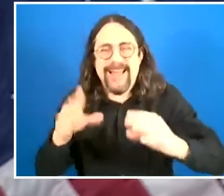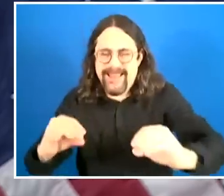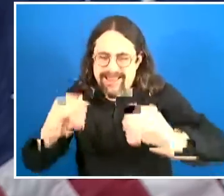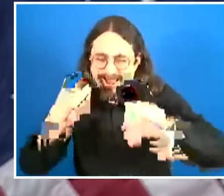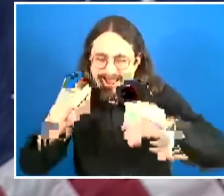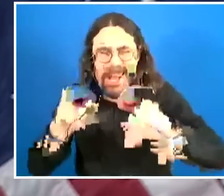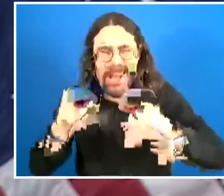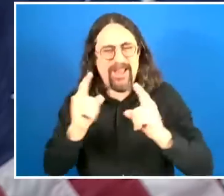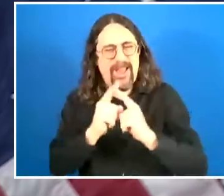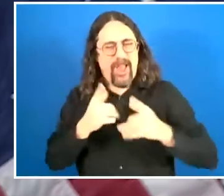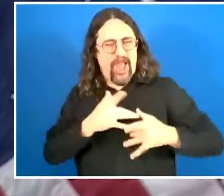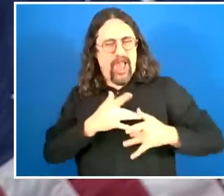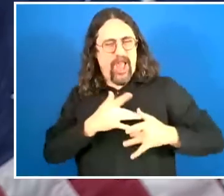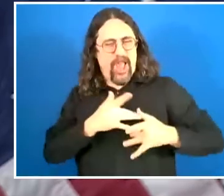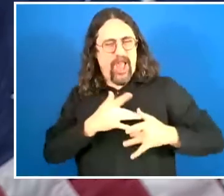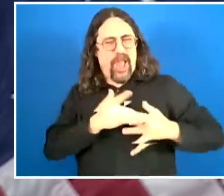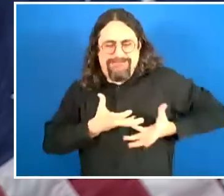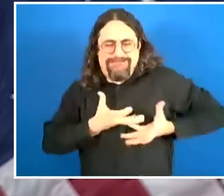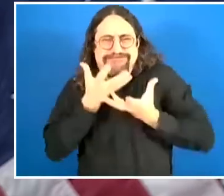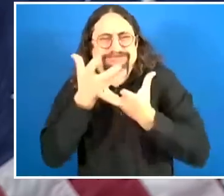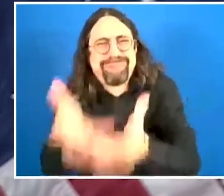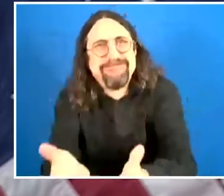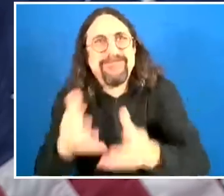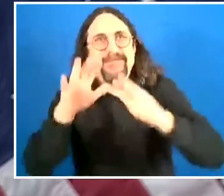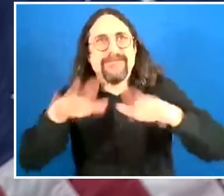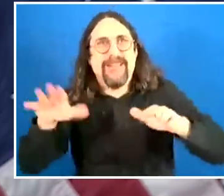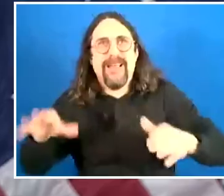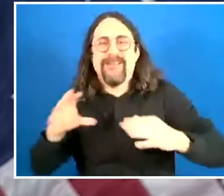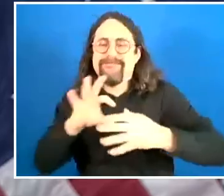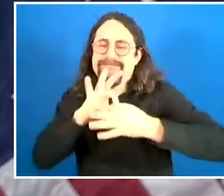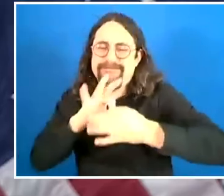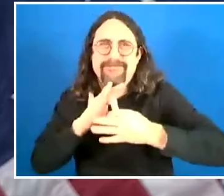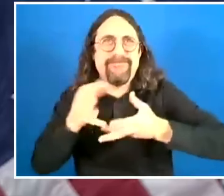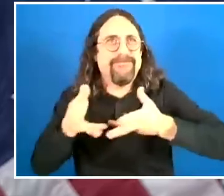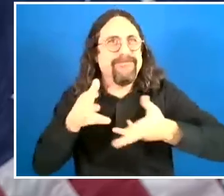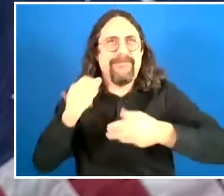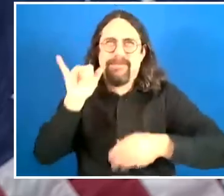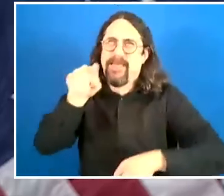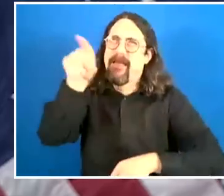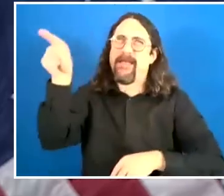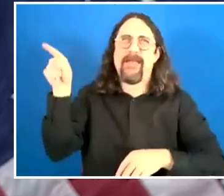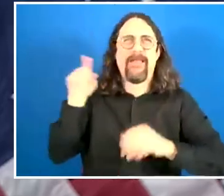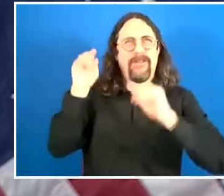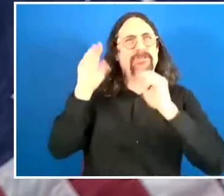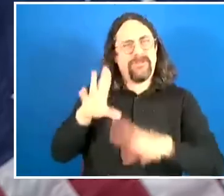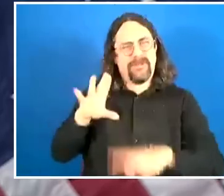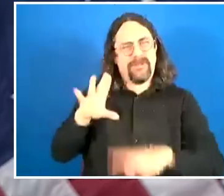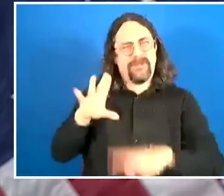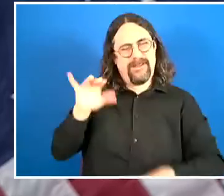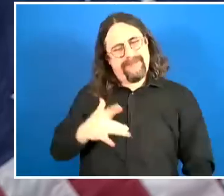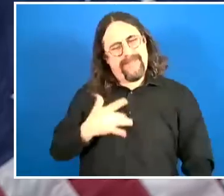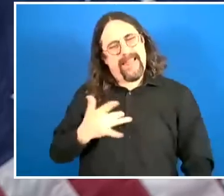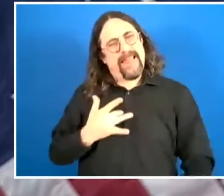I'VE KNOWN A LOT OF PRICINPALS, A LOT OF EDUCATORS, THIS IS A SUBJECT MATTER THATTY EVE